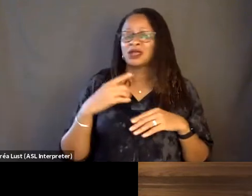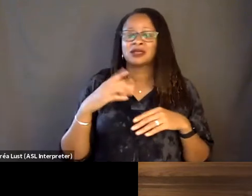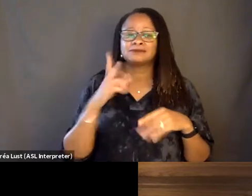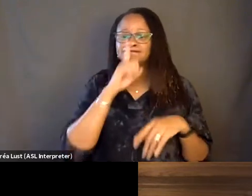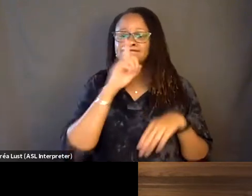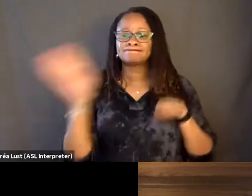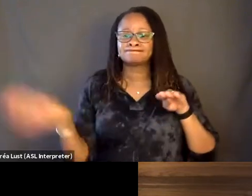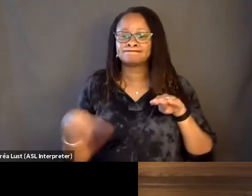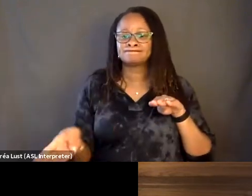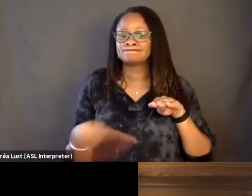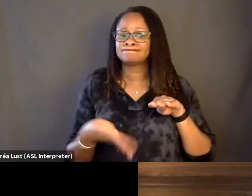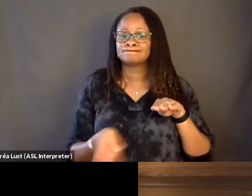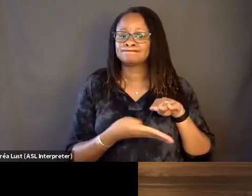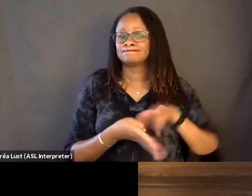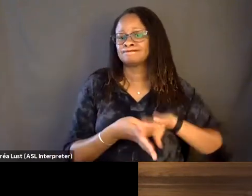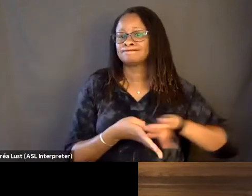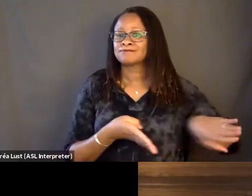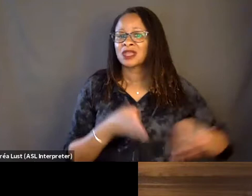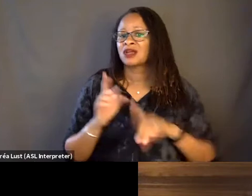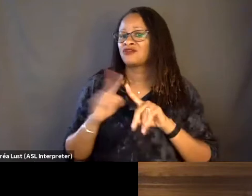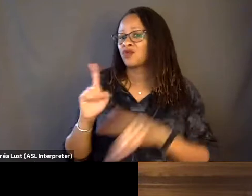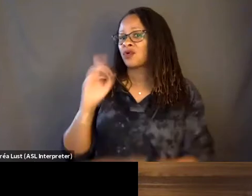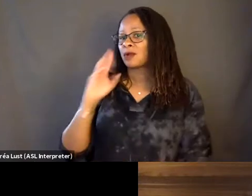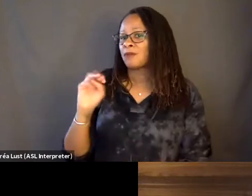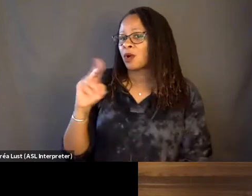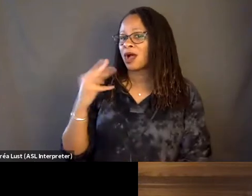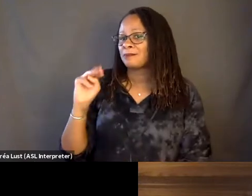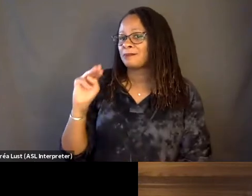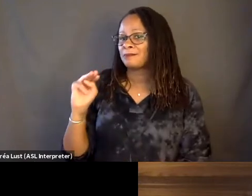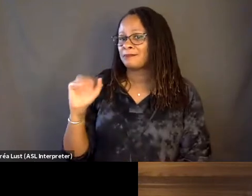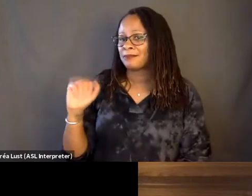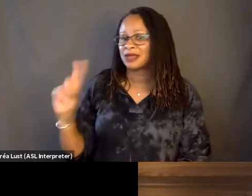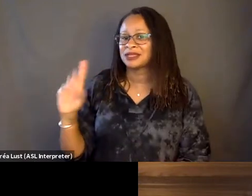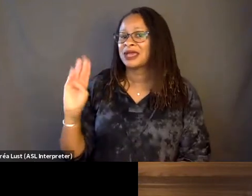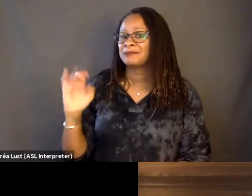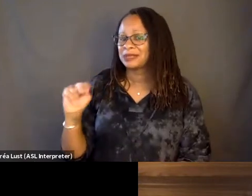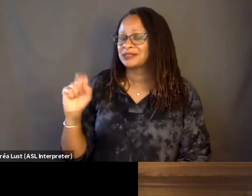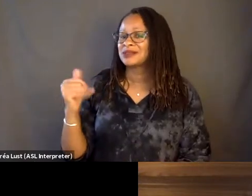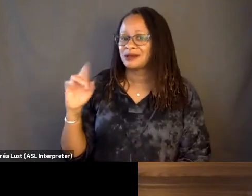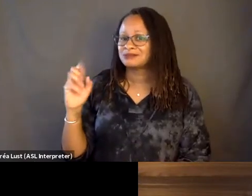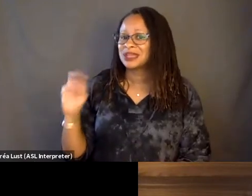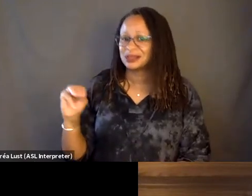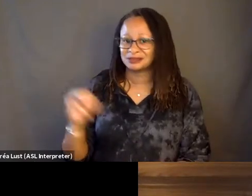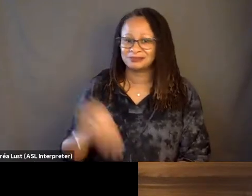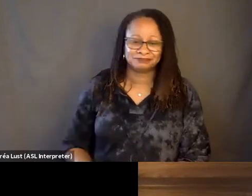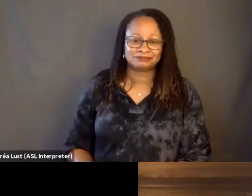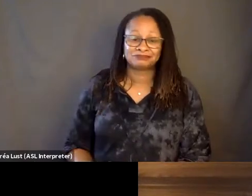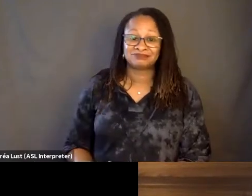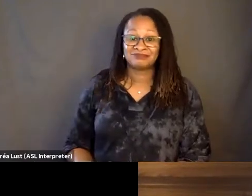for Muhammad bin Salman, and continue to sell the Saudis weapons. Is it just business?